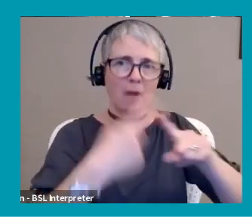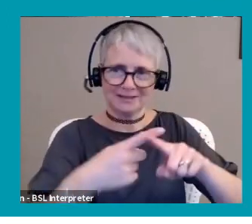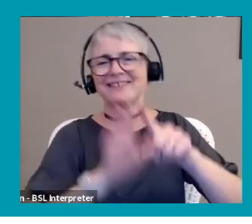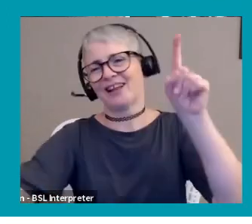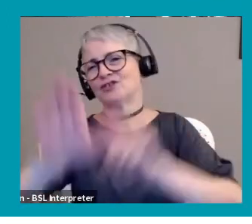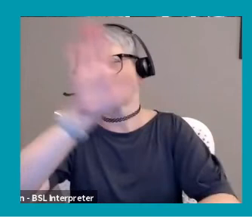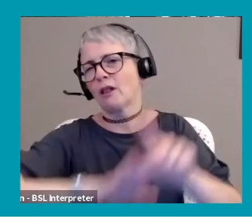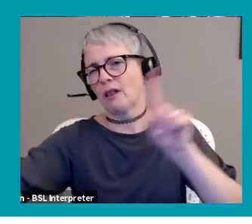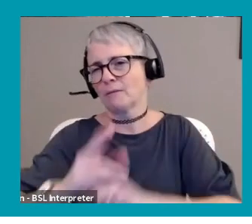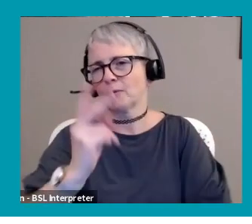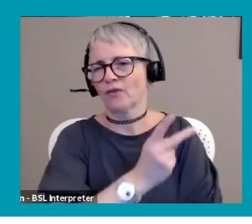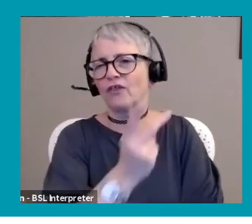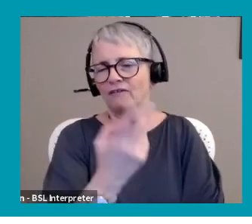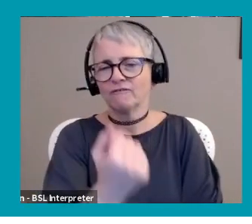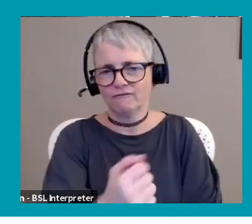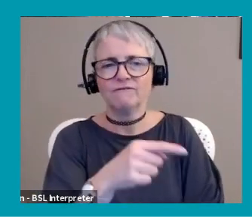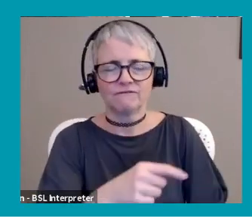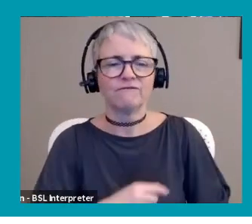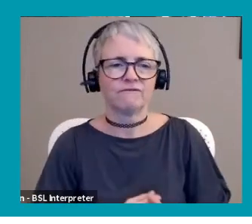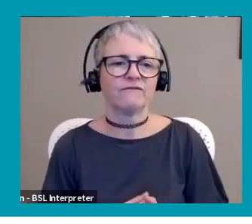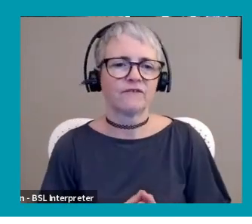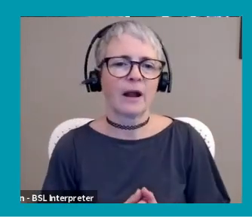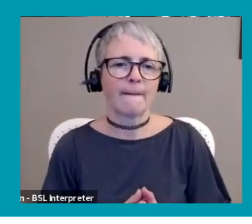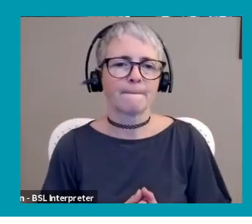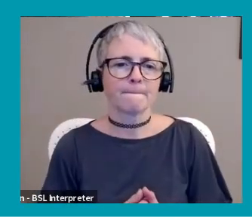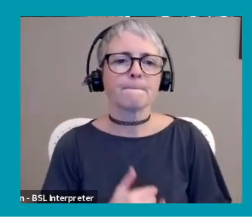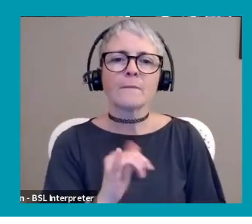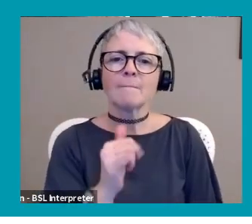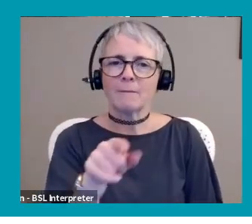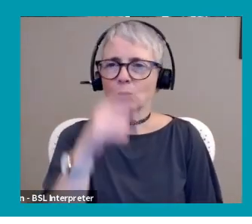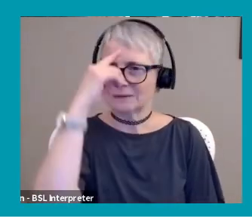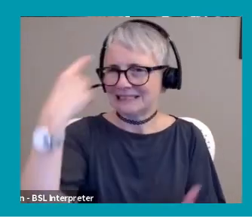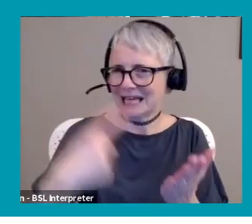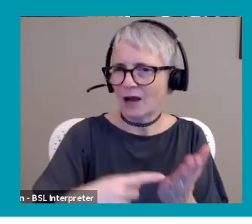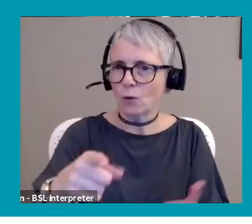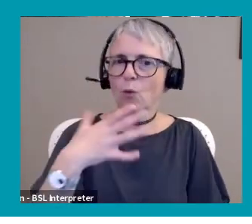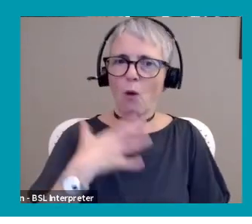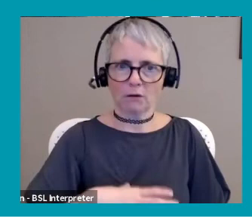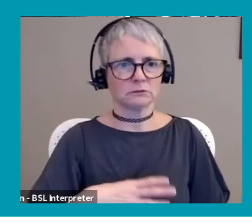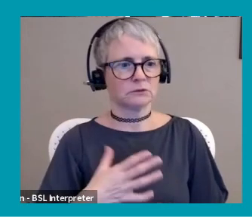that can help you. If you've decided and you want to opt in to this sort of support programme.